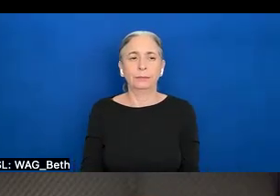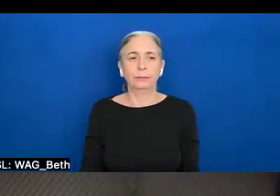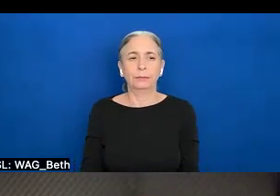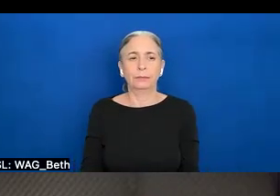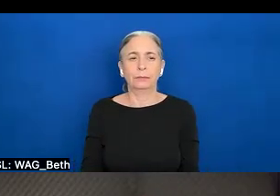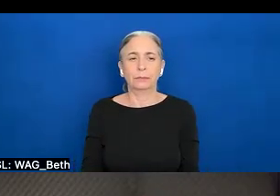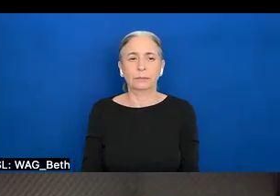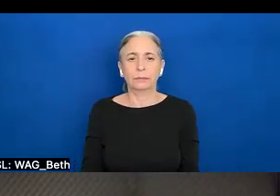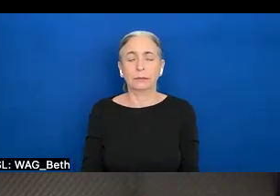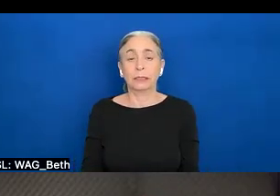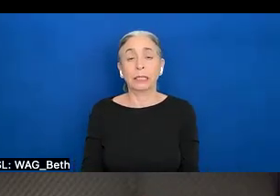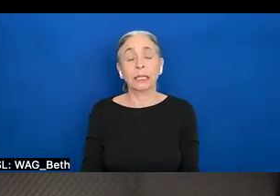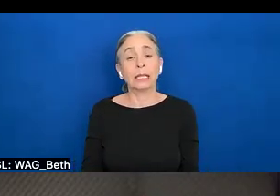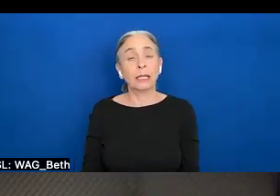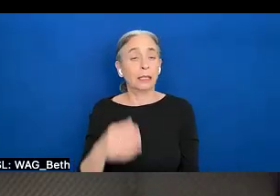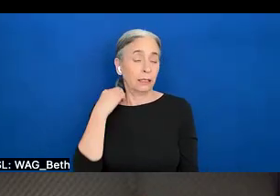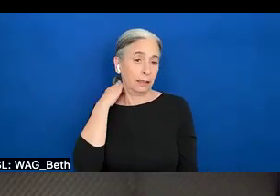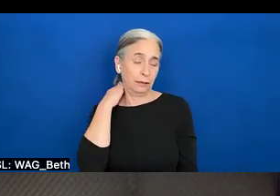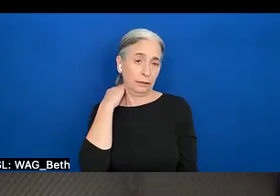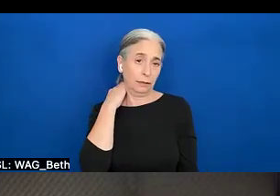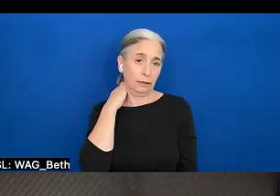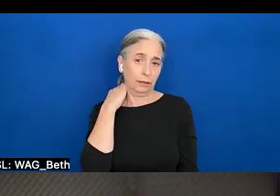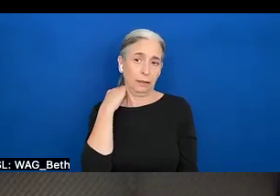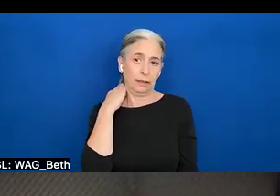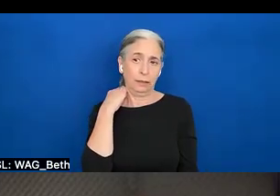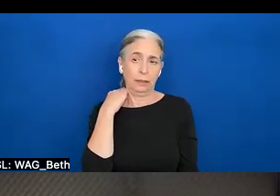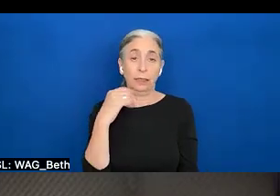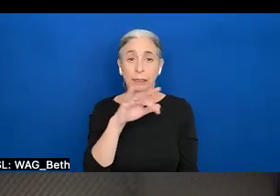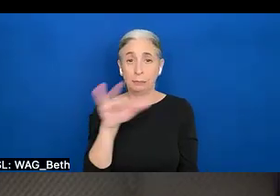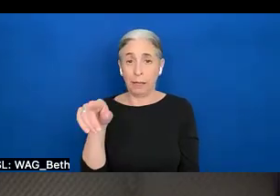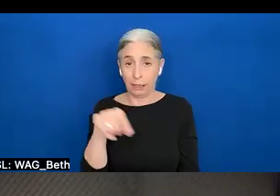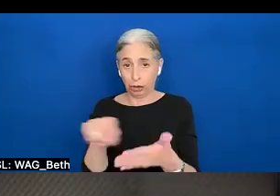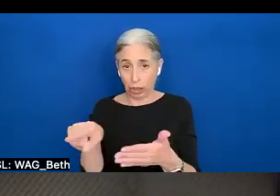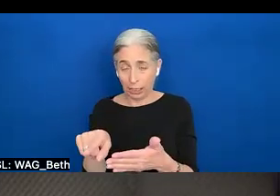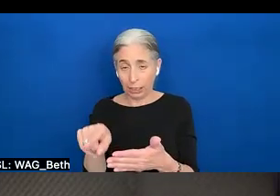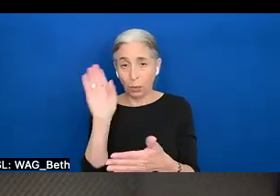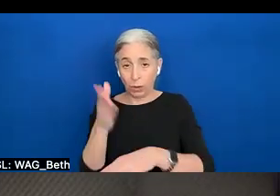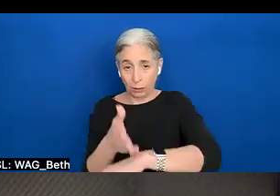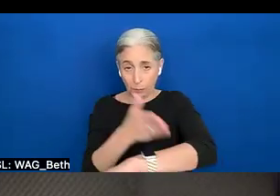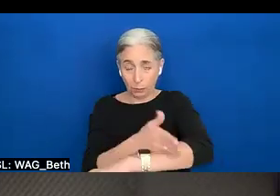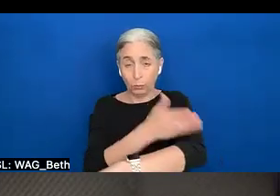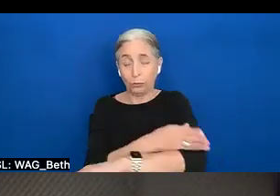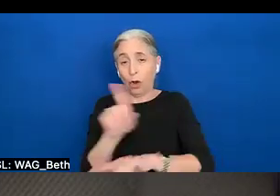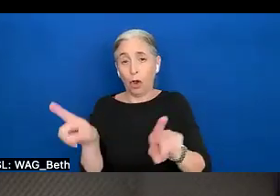This will also improve spell check and pronunciation, of course.